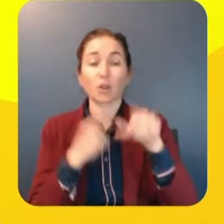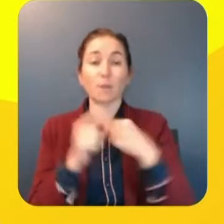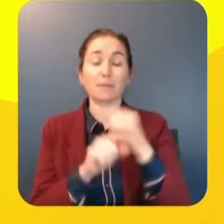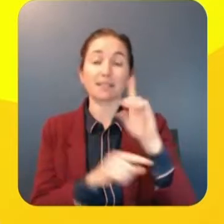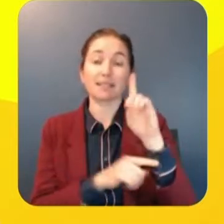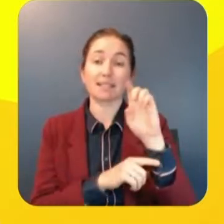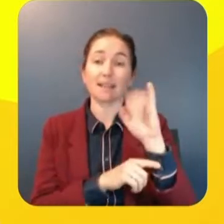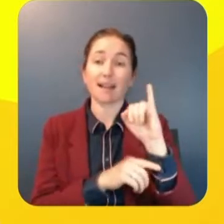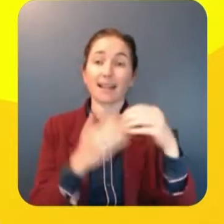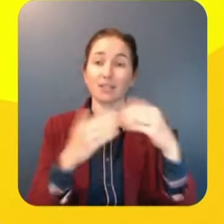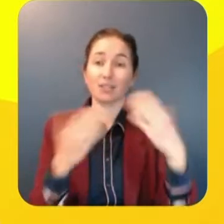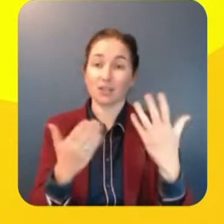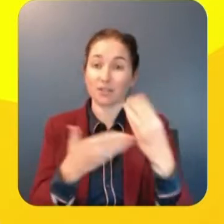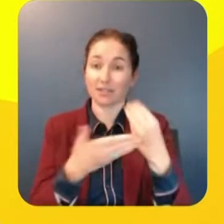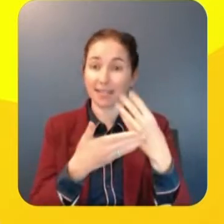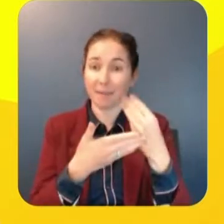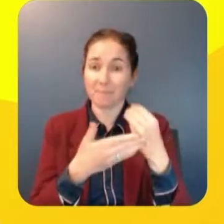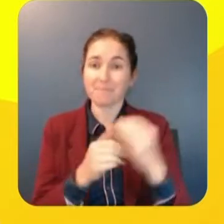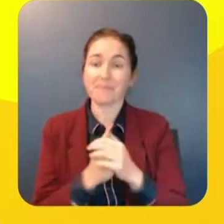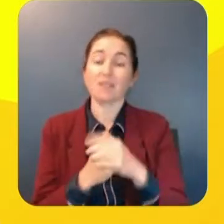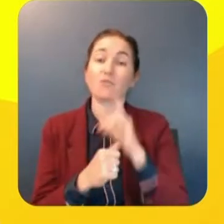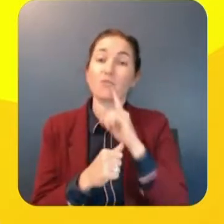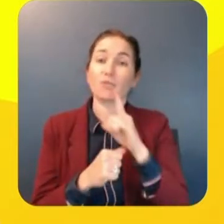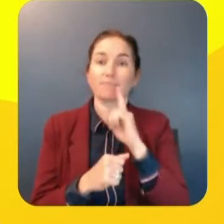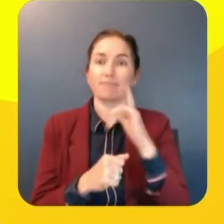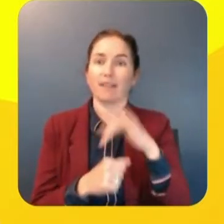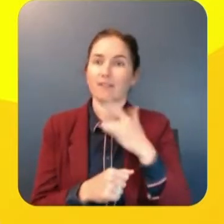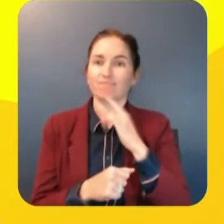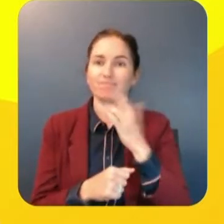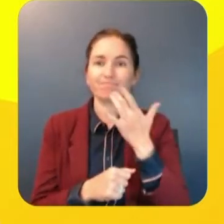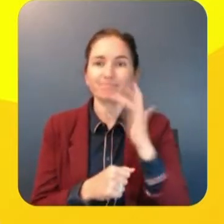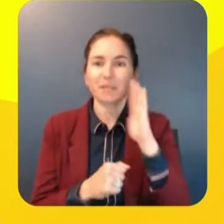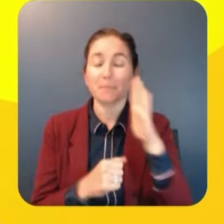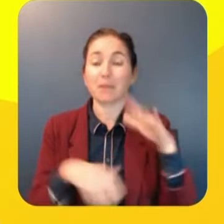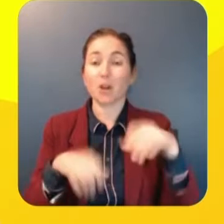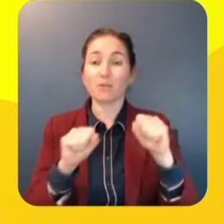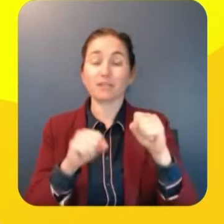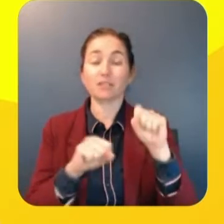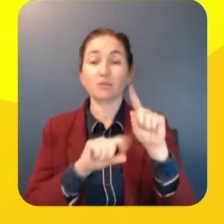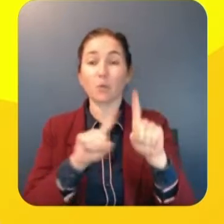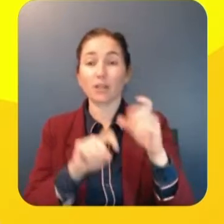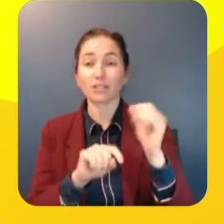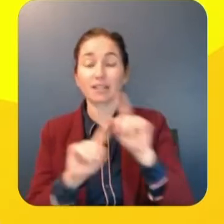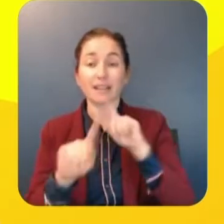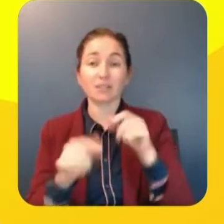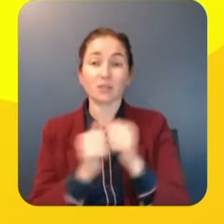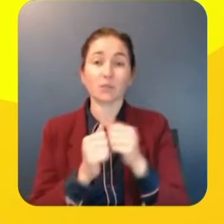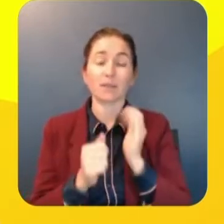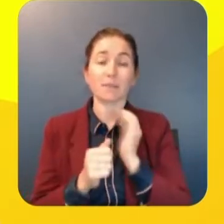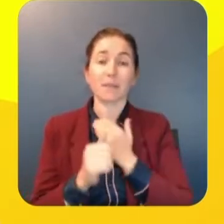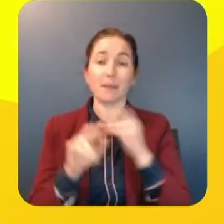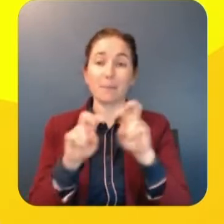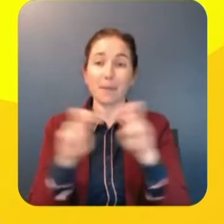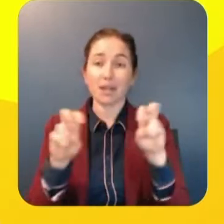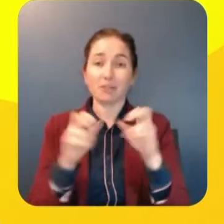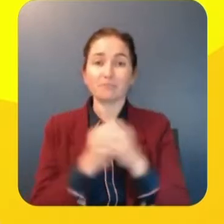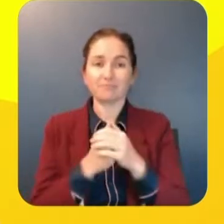I'm totally privileged to be hosting a question-and-answer session with my esteemed panel, whom I'll introduce in a moment.